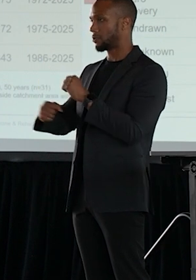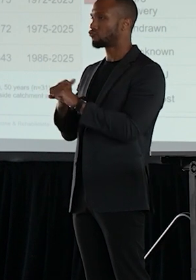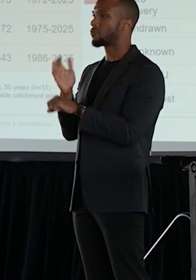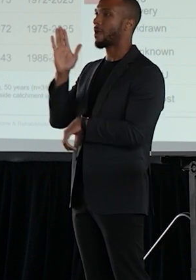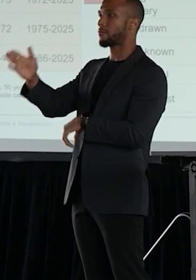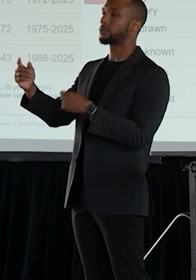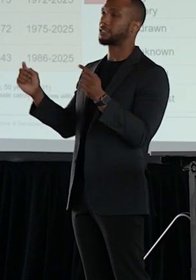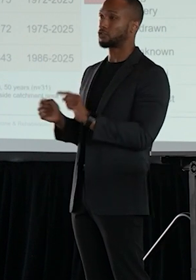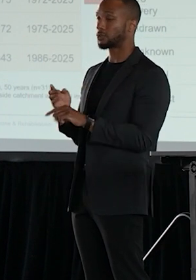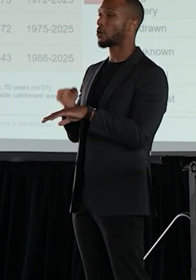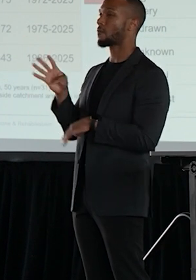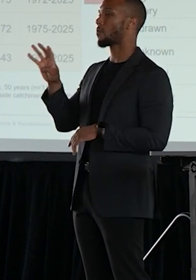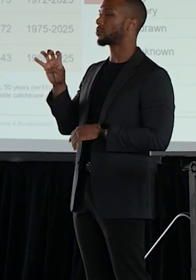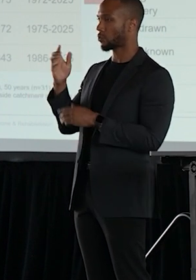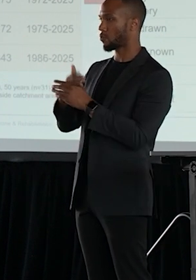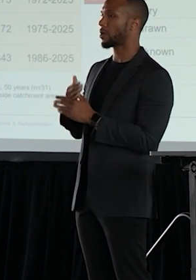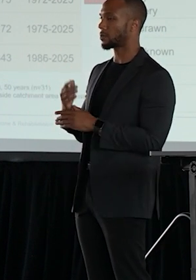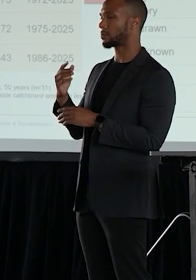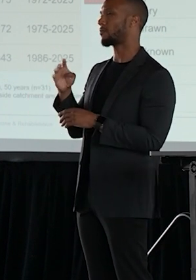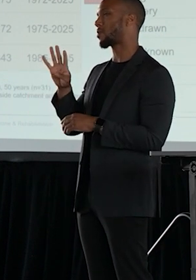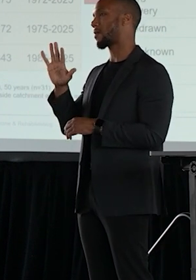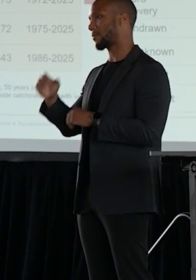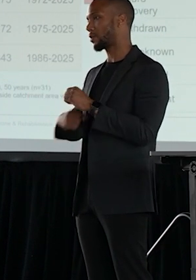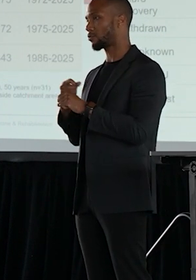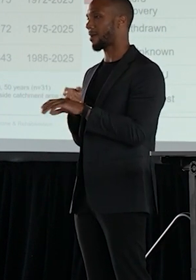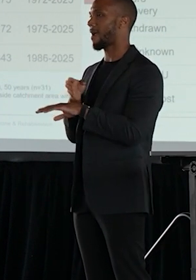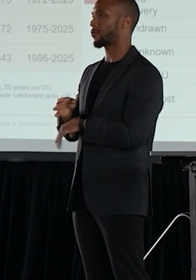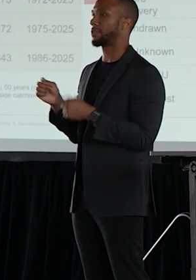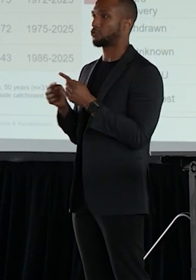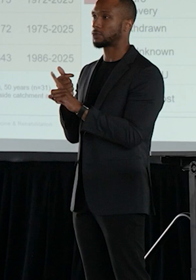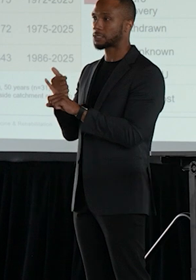more than 400 record, 45 years post injury. And then the right